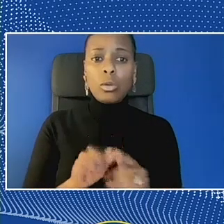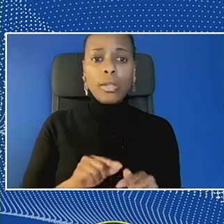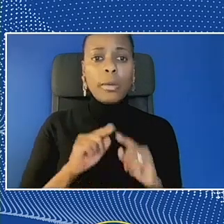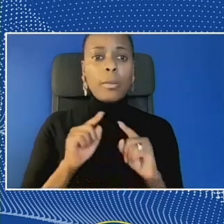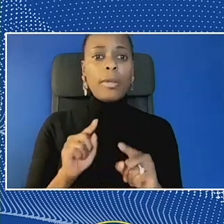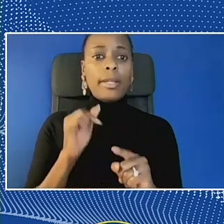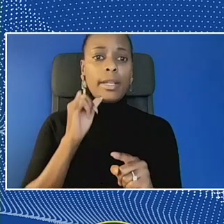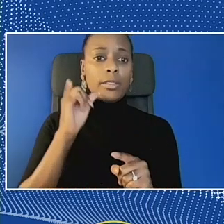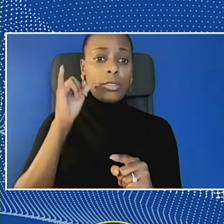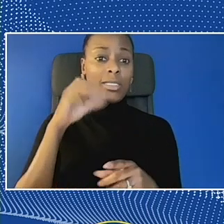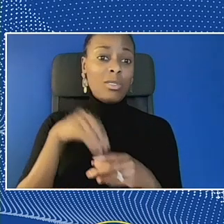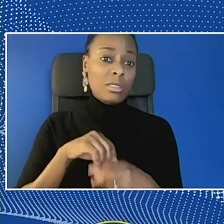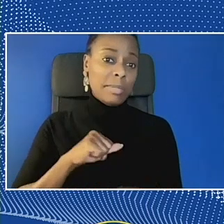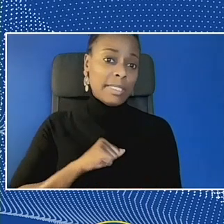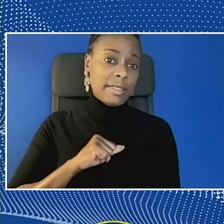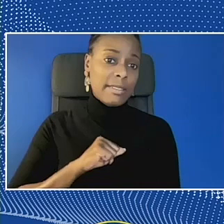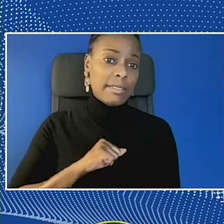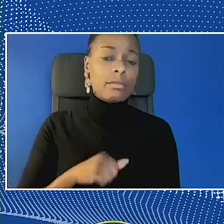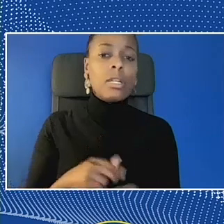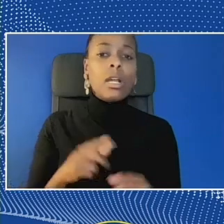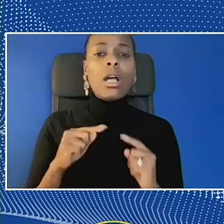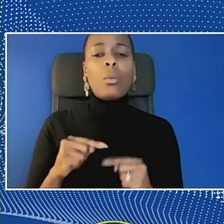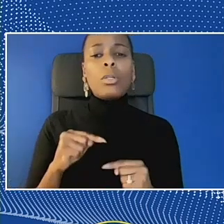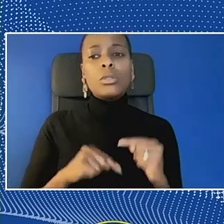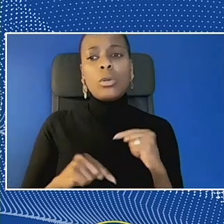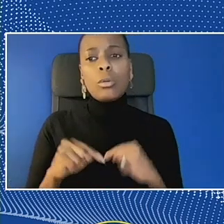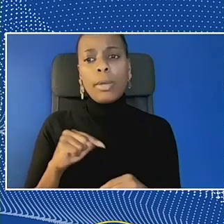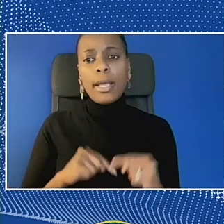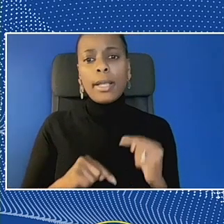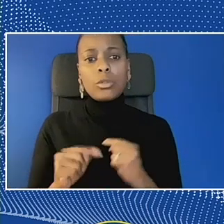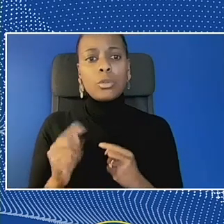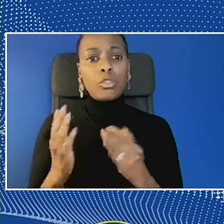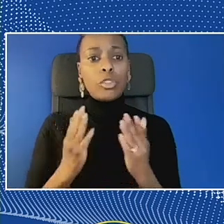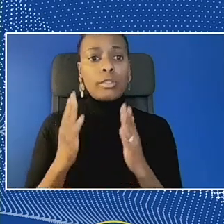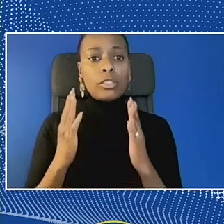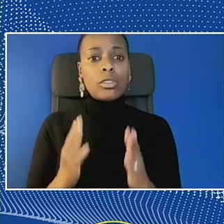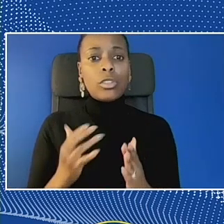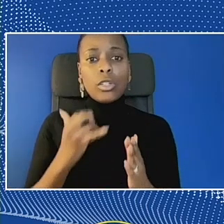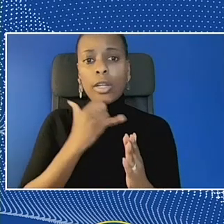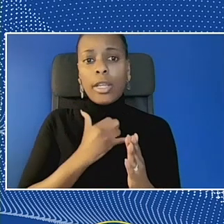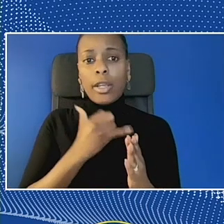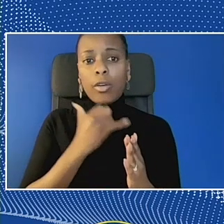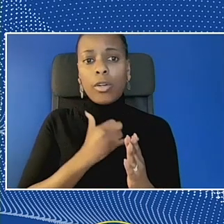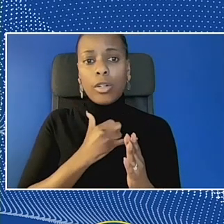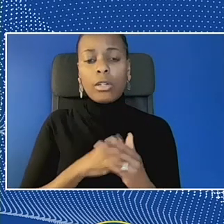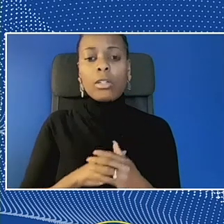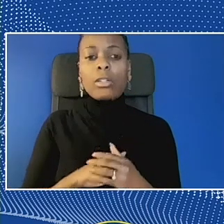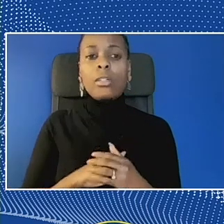myself. I want to circle back to servicer error a little bit and something that I've